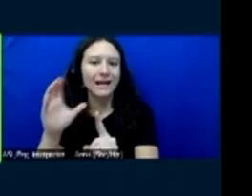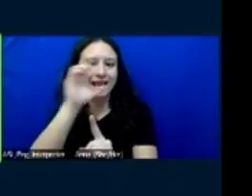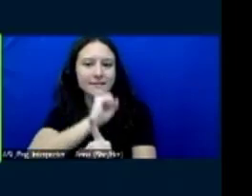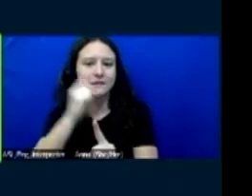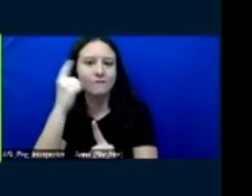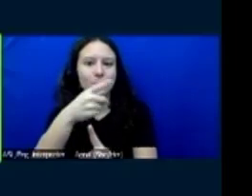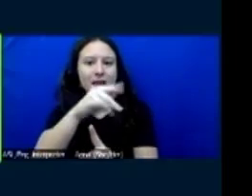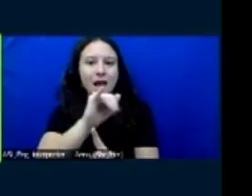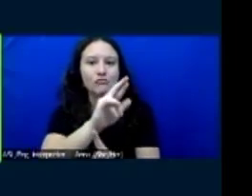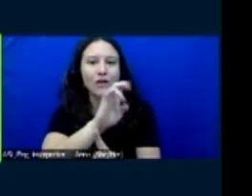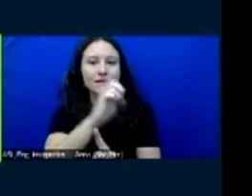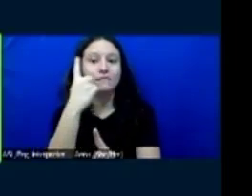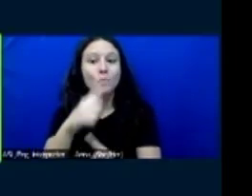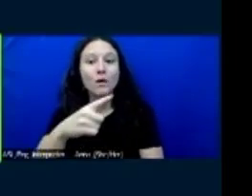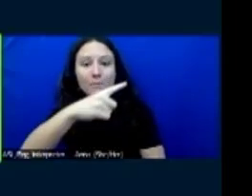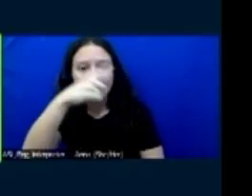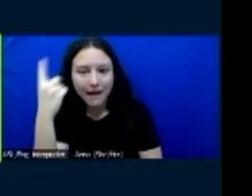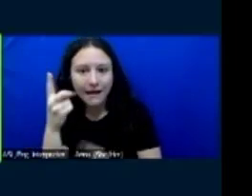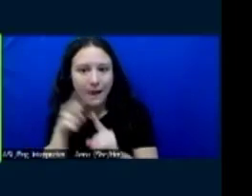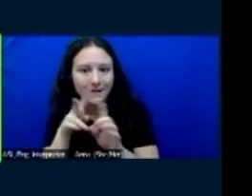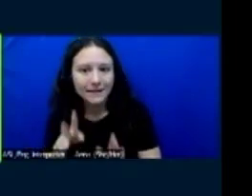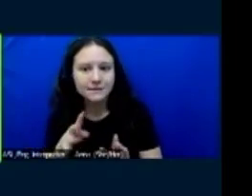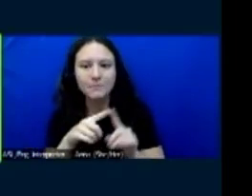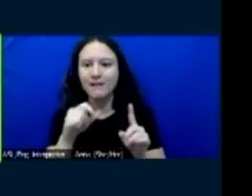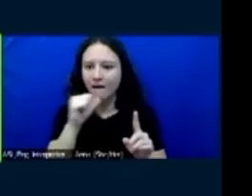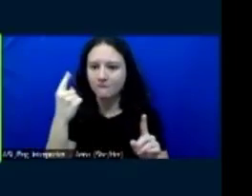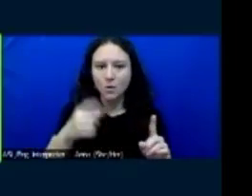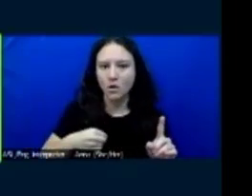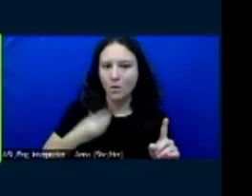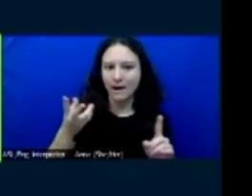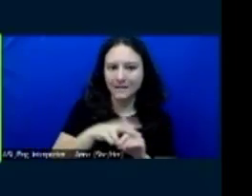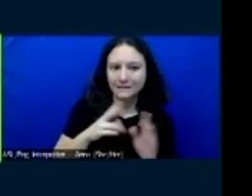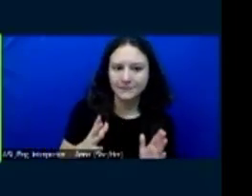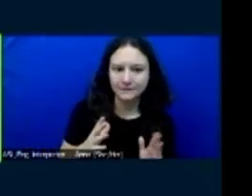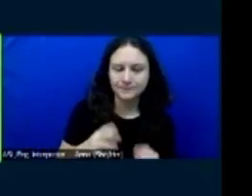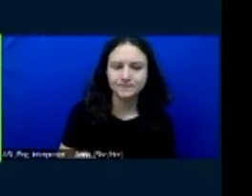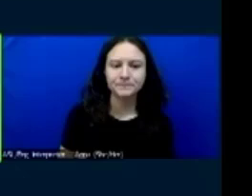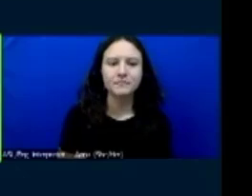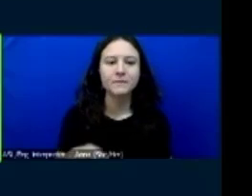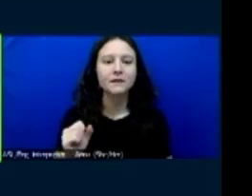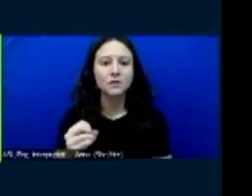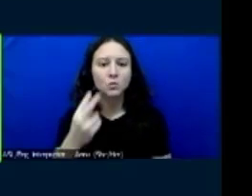And so, you see that with standard applications,